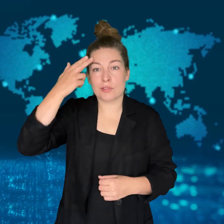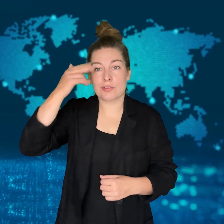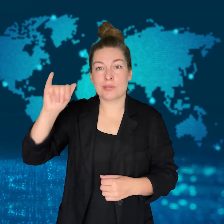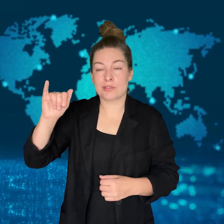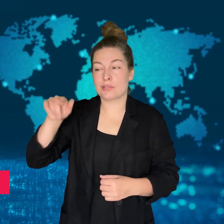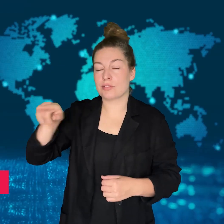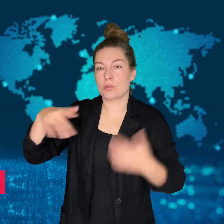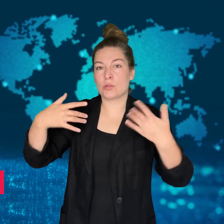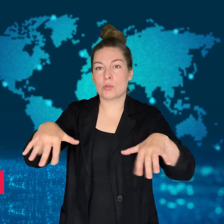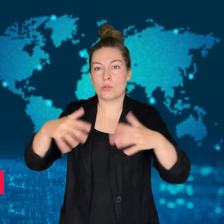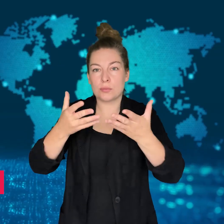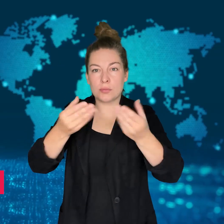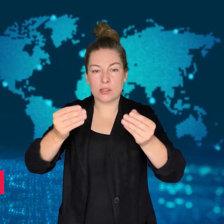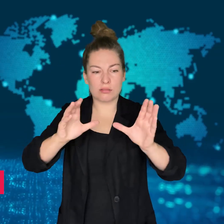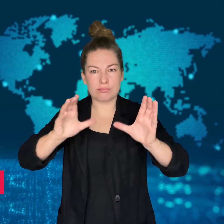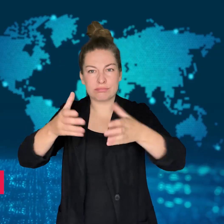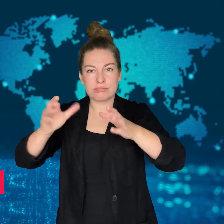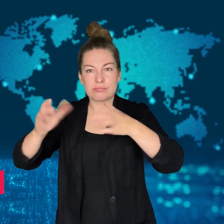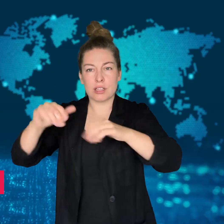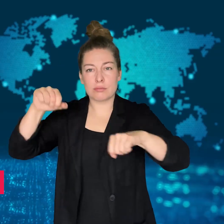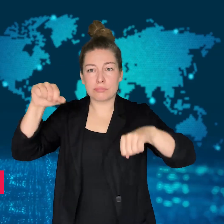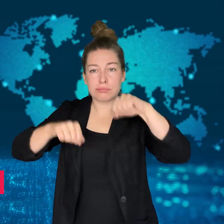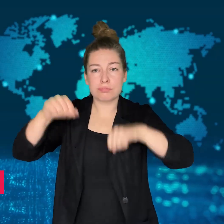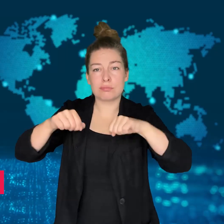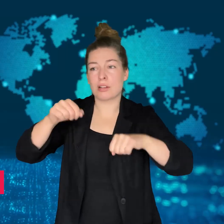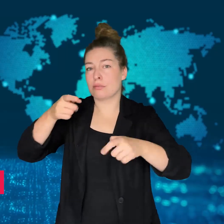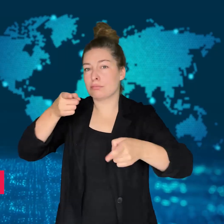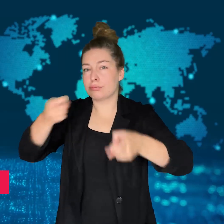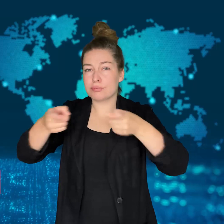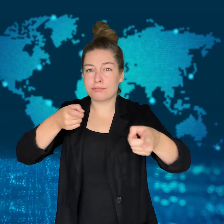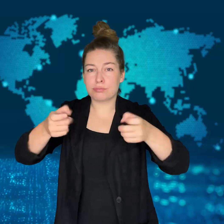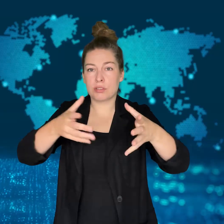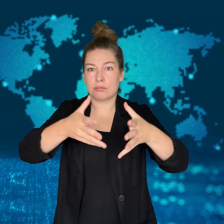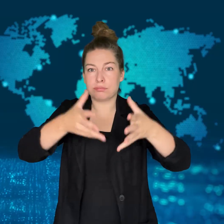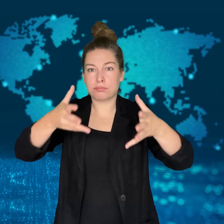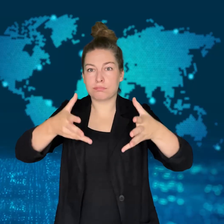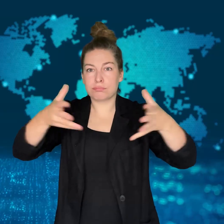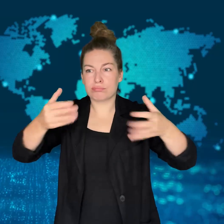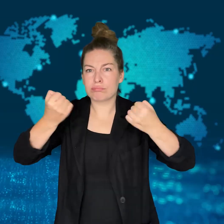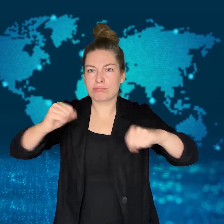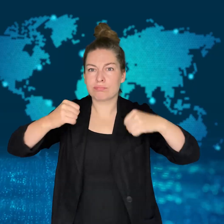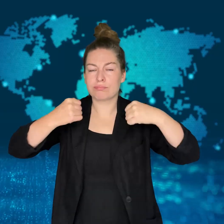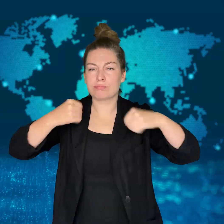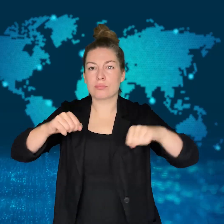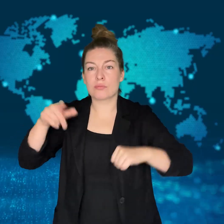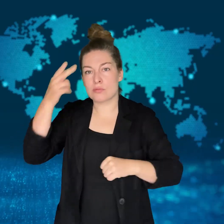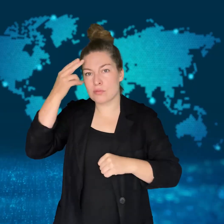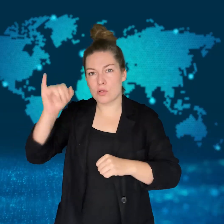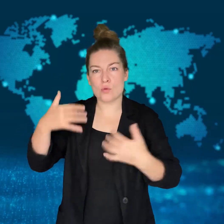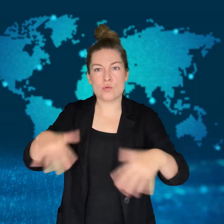[MONIKA]: The UN and Kenya have both offered support to